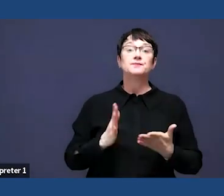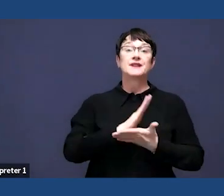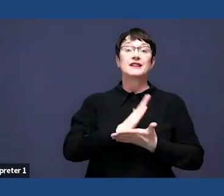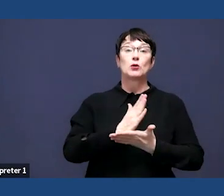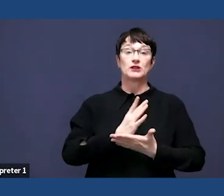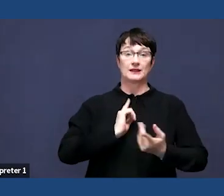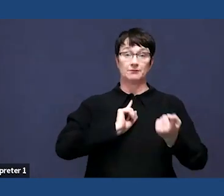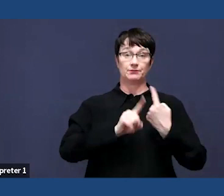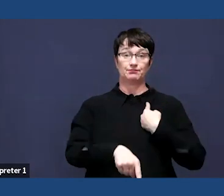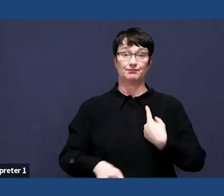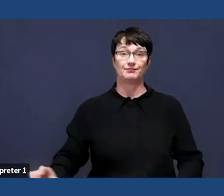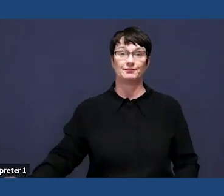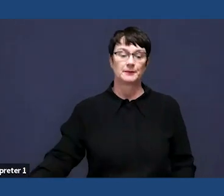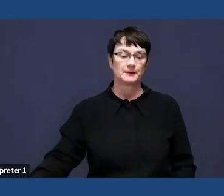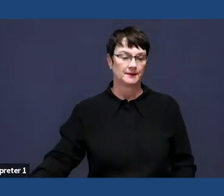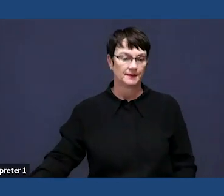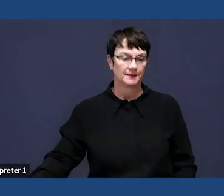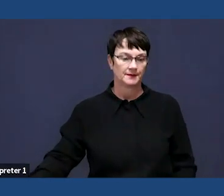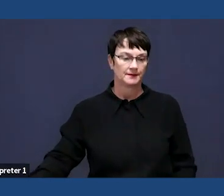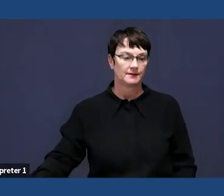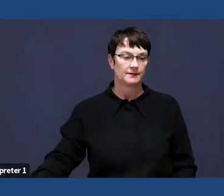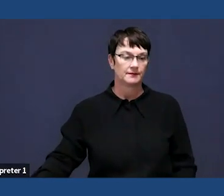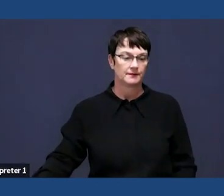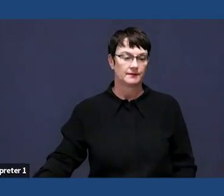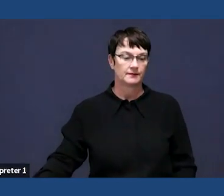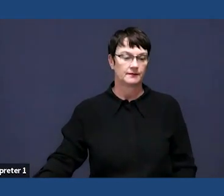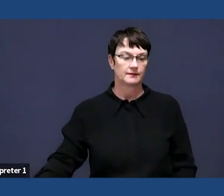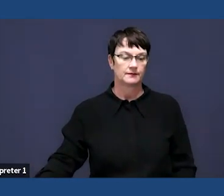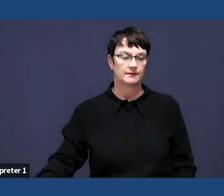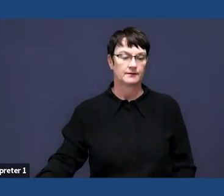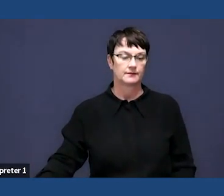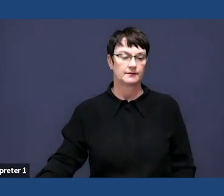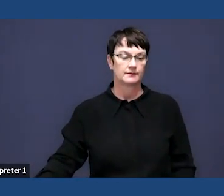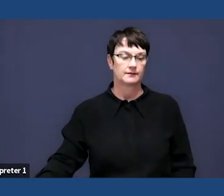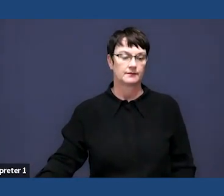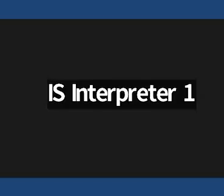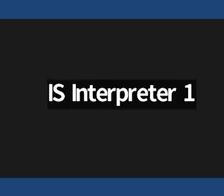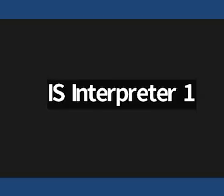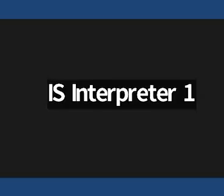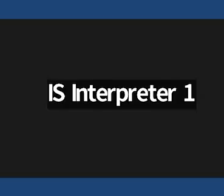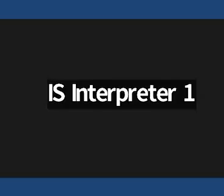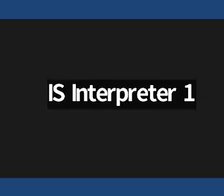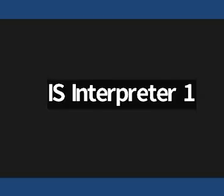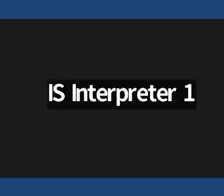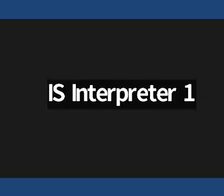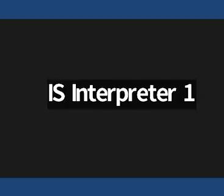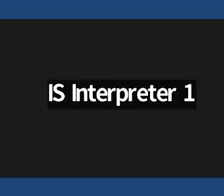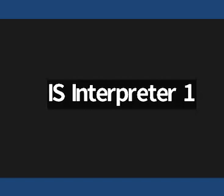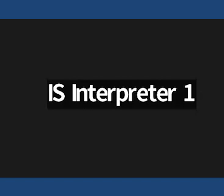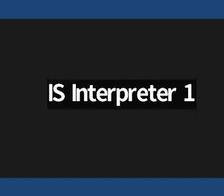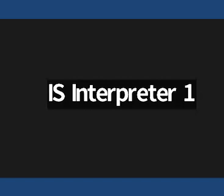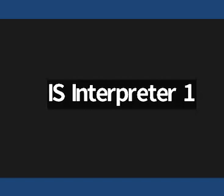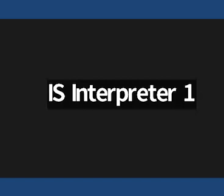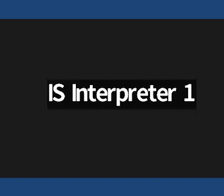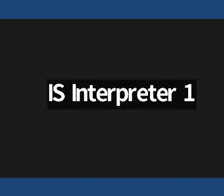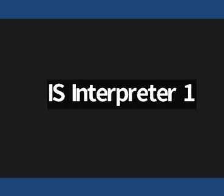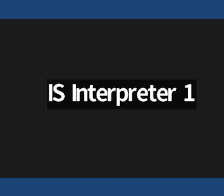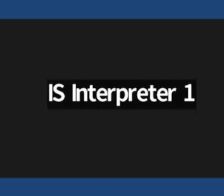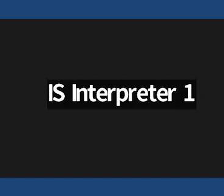hiring, promotion practices, by blanket retirement contract, by failing to provide reasonable